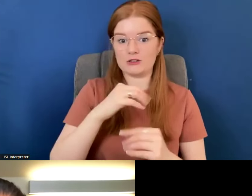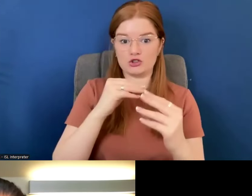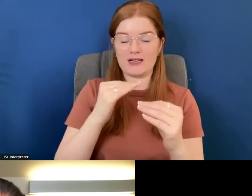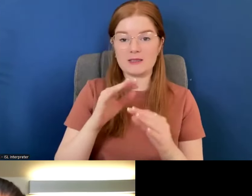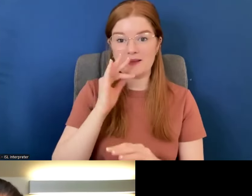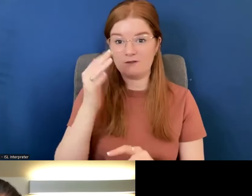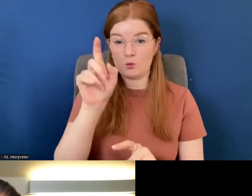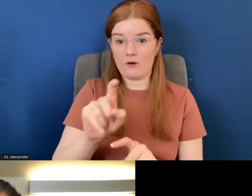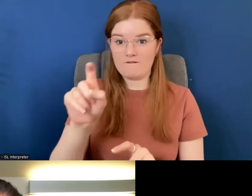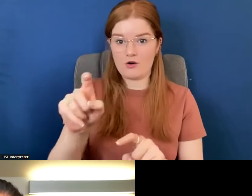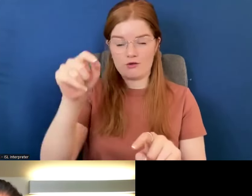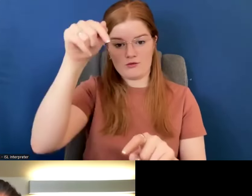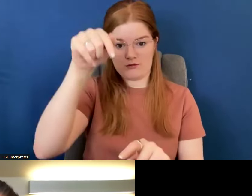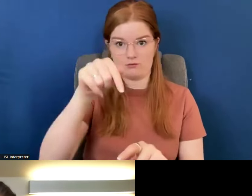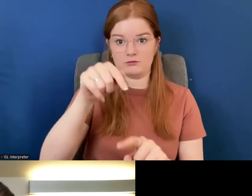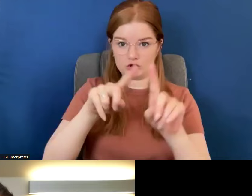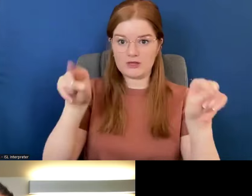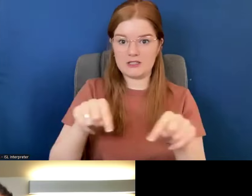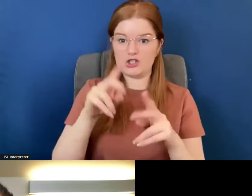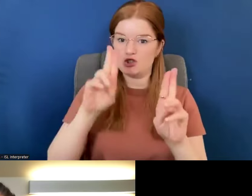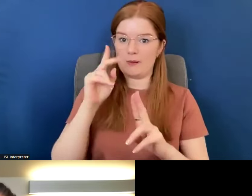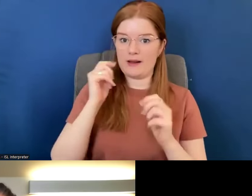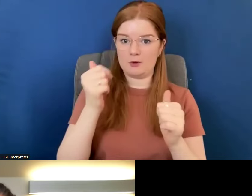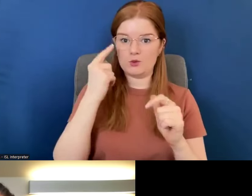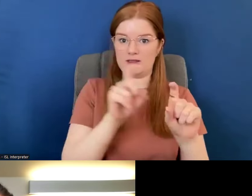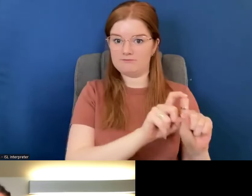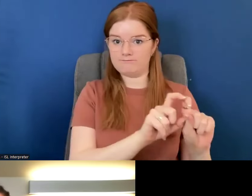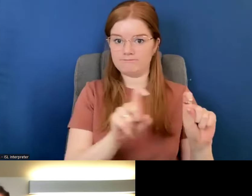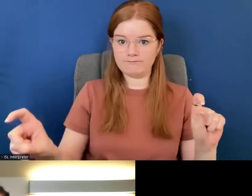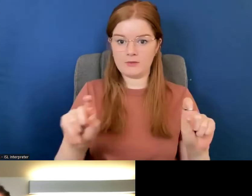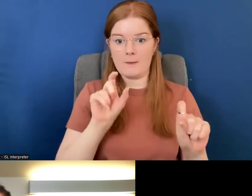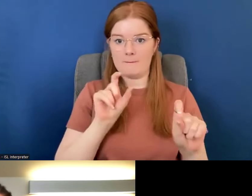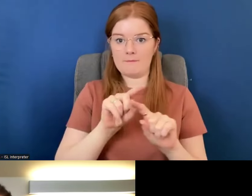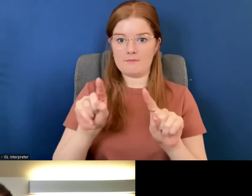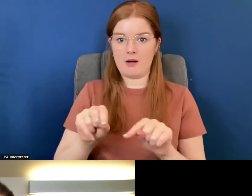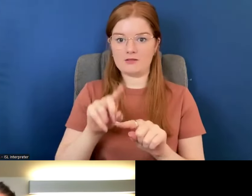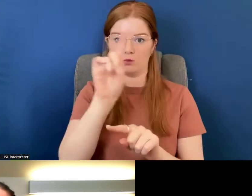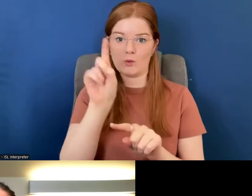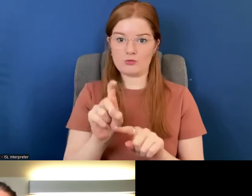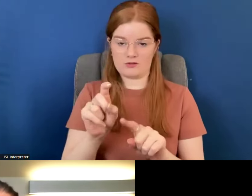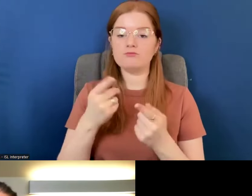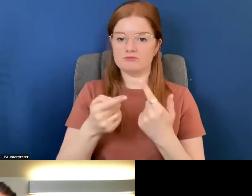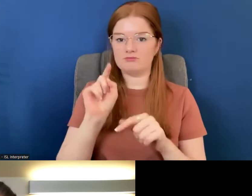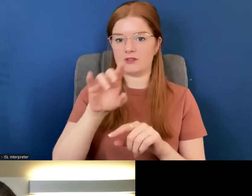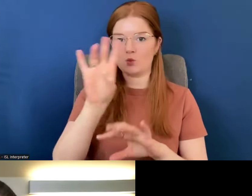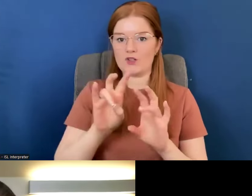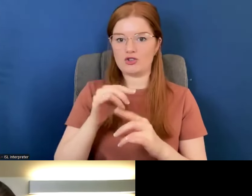your mouse or your finger over your screen, you should be able to see a little box with a question mark in it. That's our Q & A box. You could type your questions in